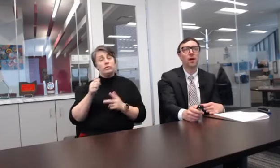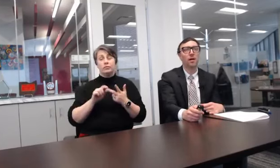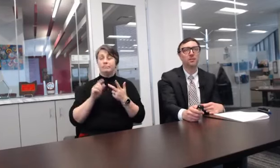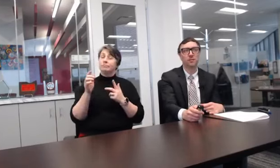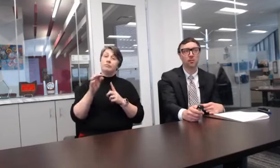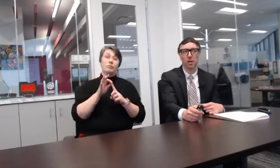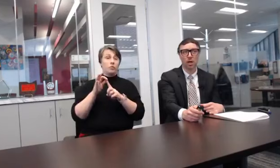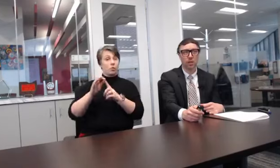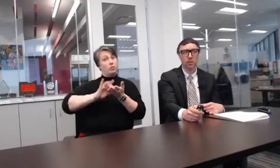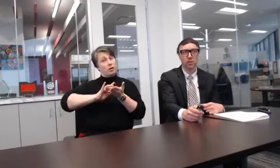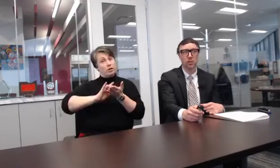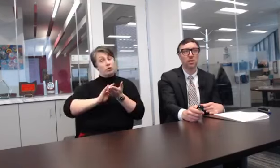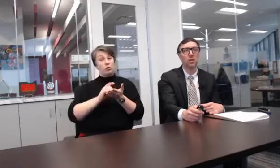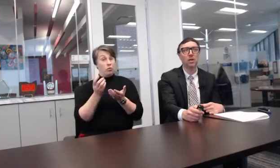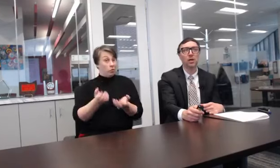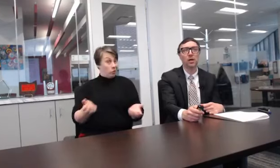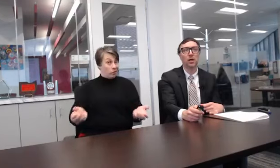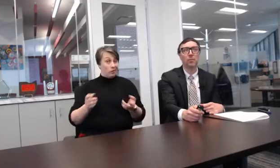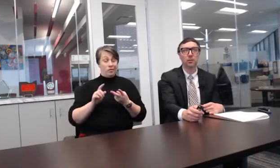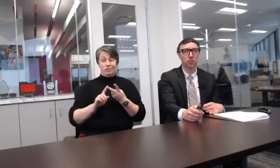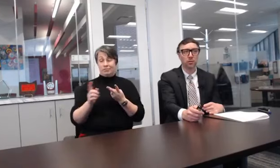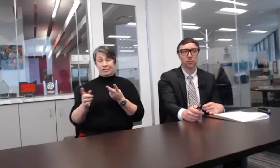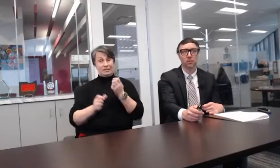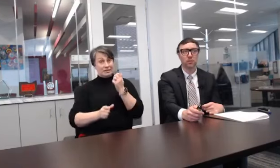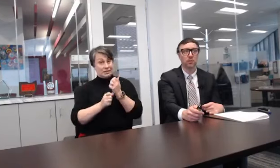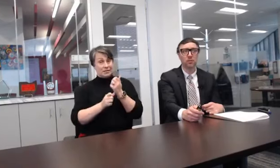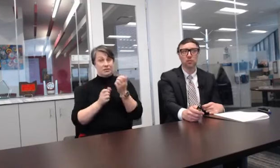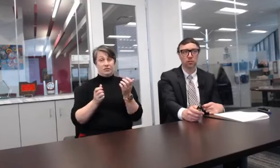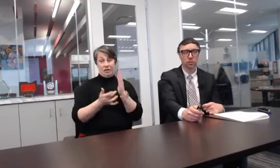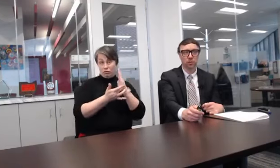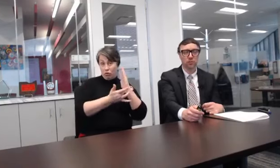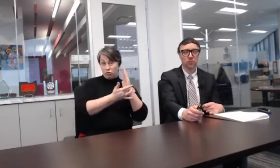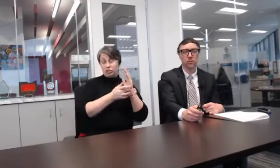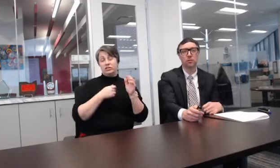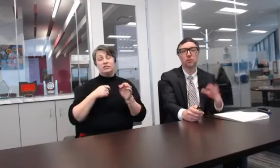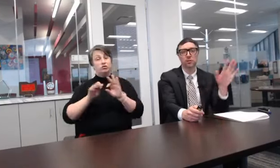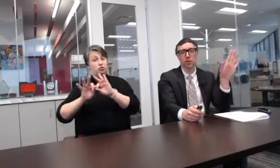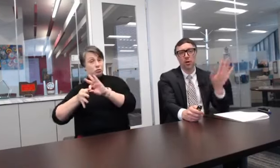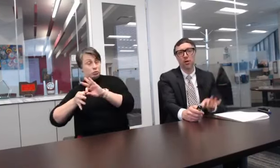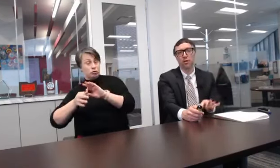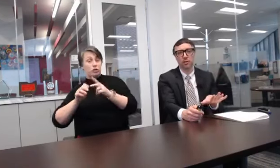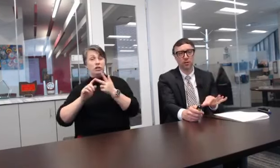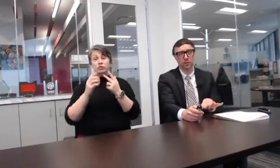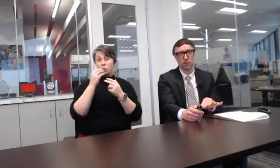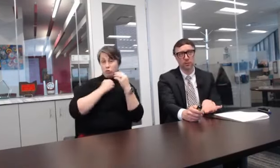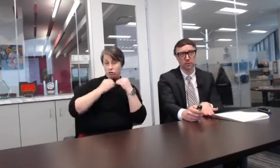assistive technology, interpreter services, nutrition services, there's a long list of services